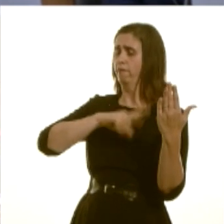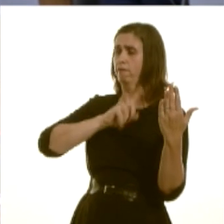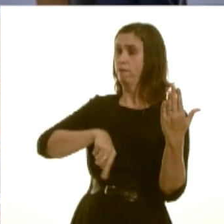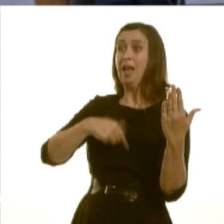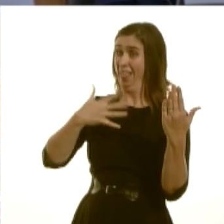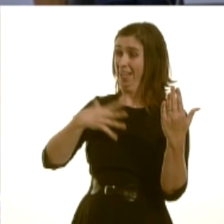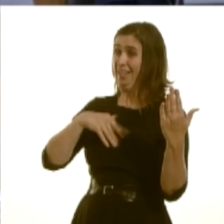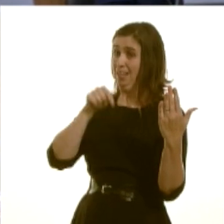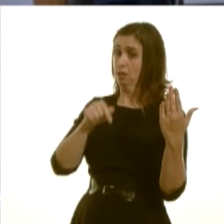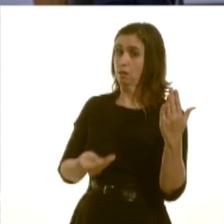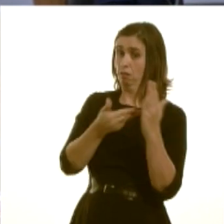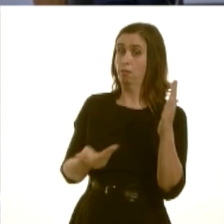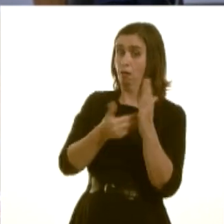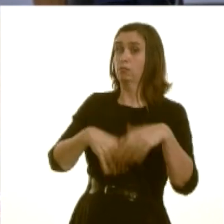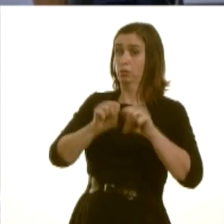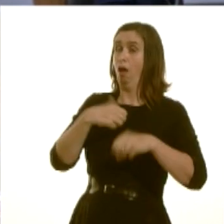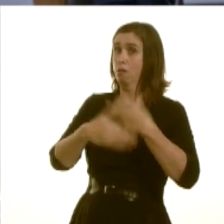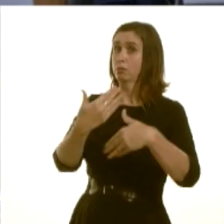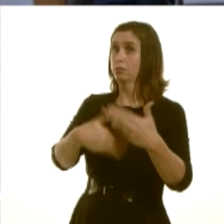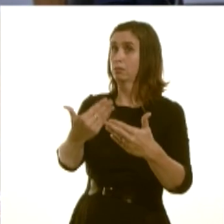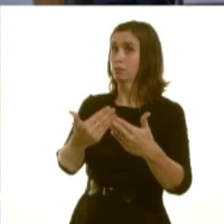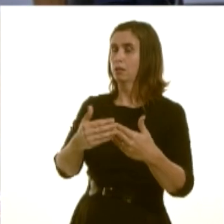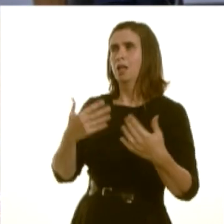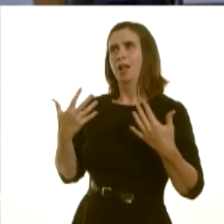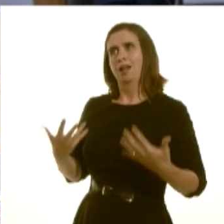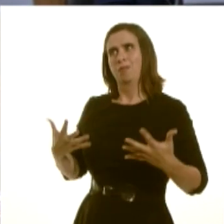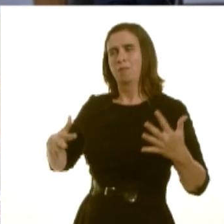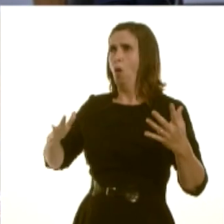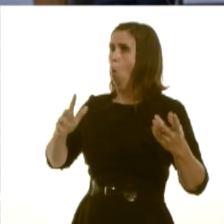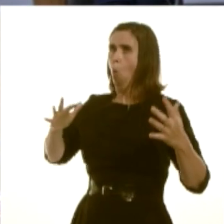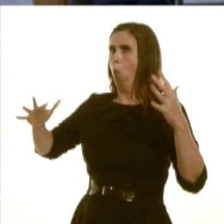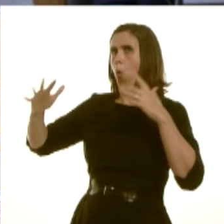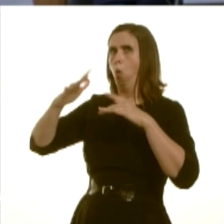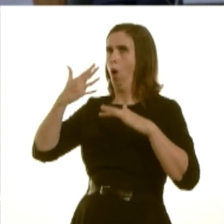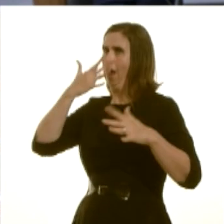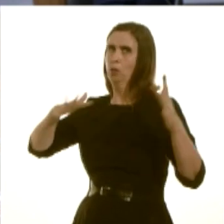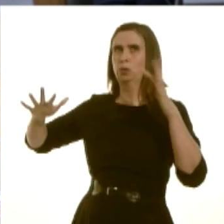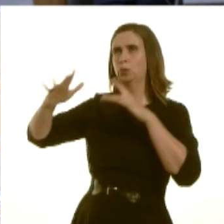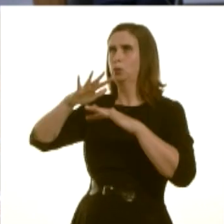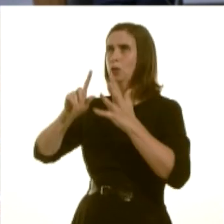have to understand that the atmosphere has changed exceptionally rapidly within the UK.